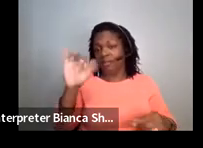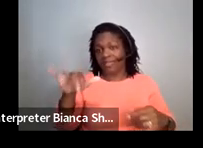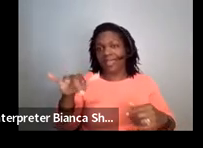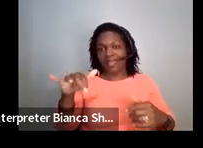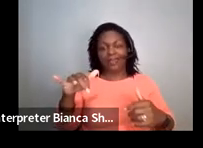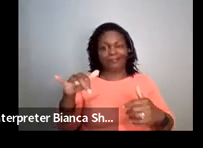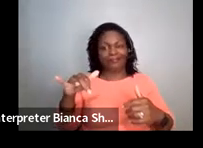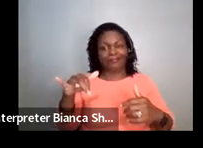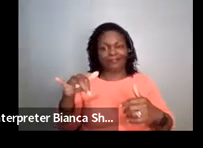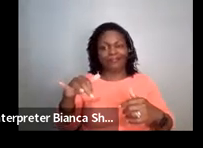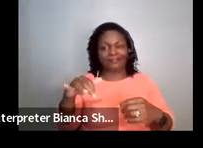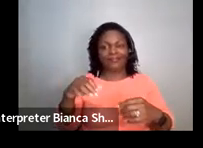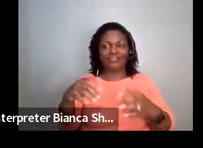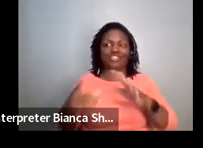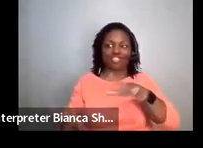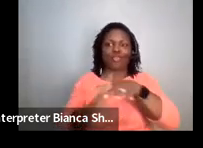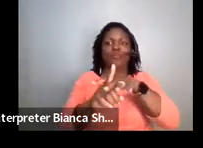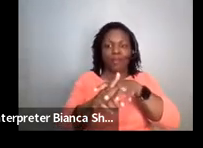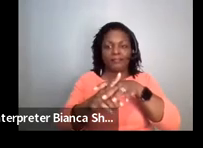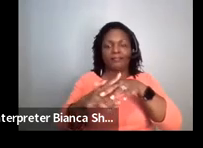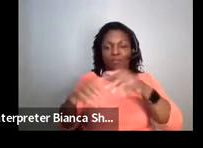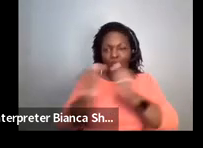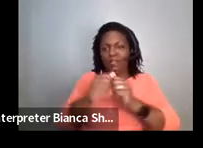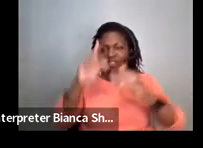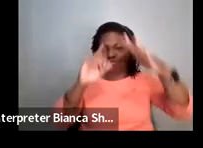Okay. There is a new dimension called Louis body dementia.